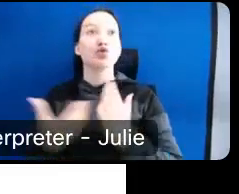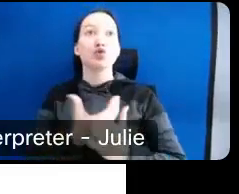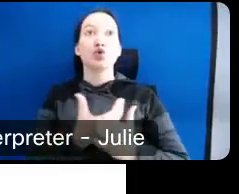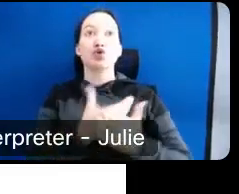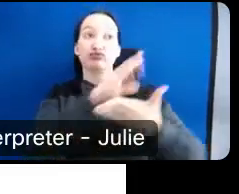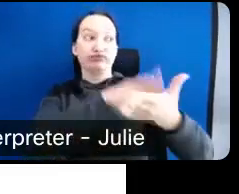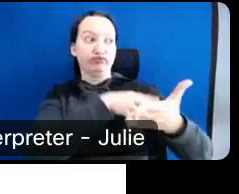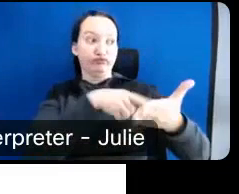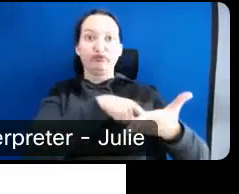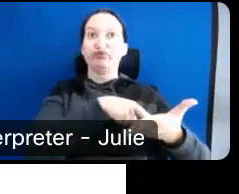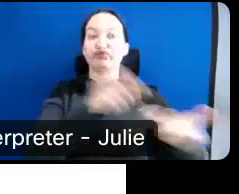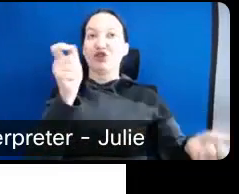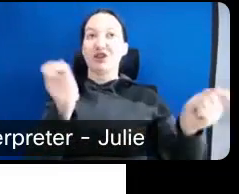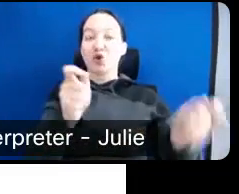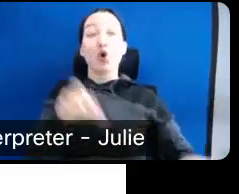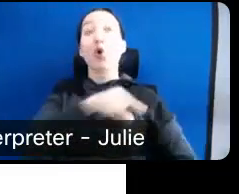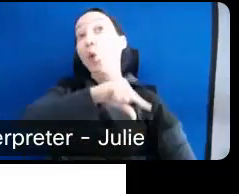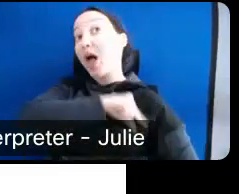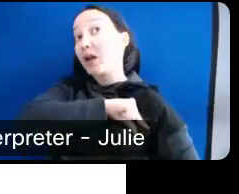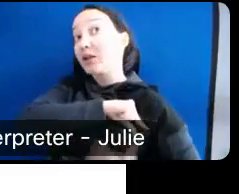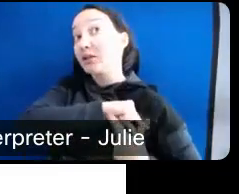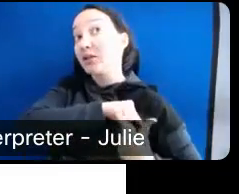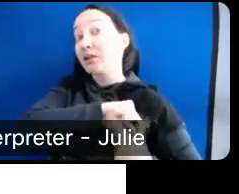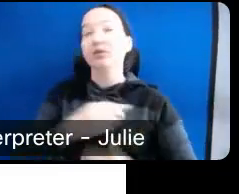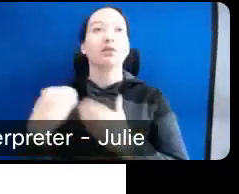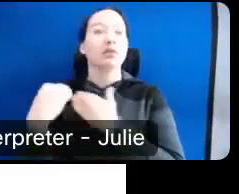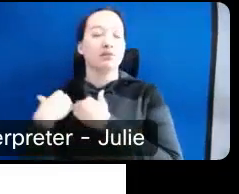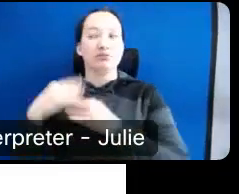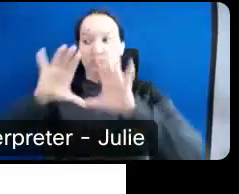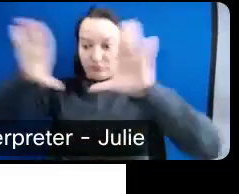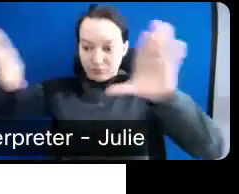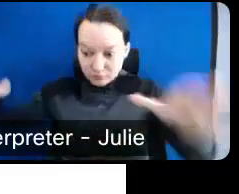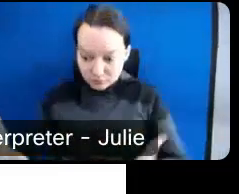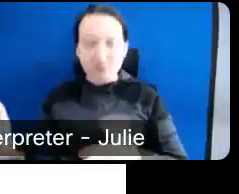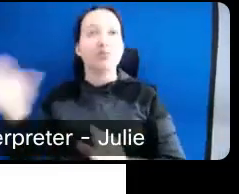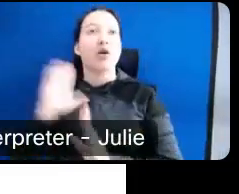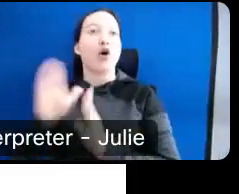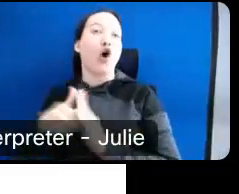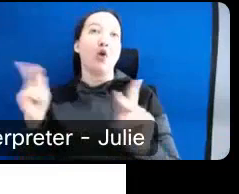Would just the quality metric we would be accountable for the entire population that we Tweet.